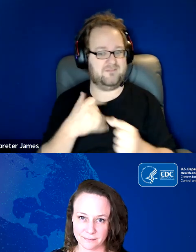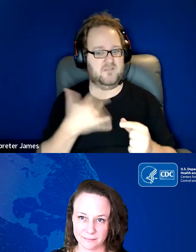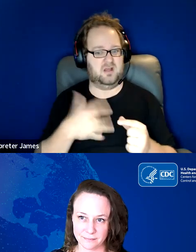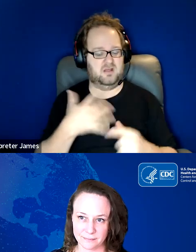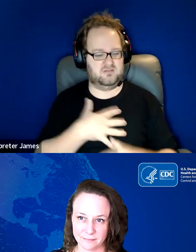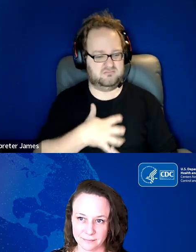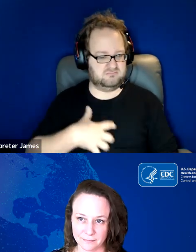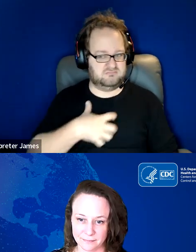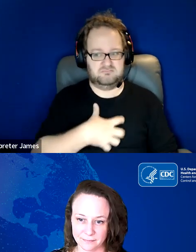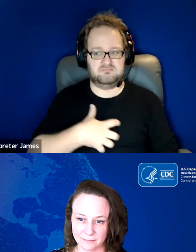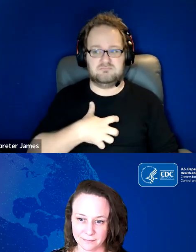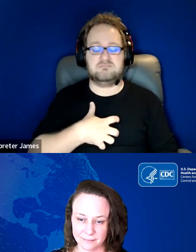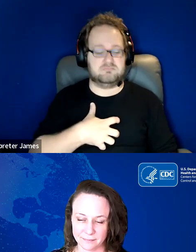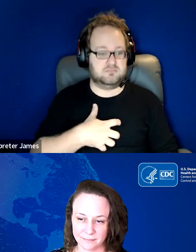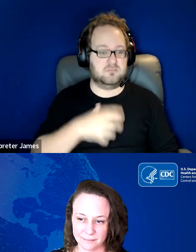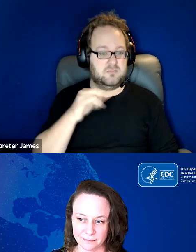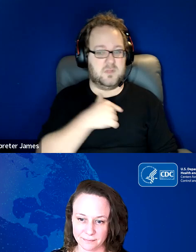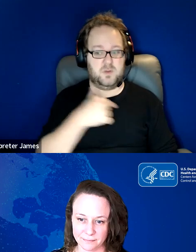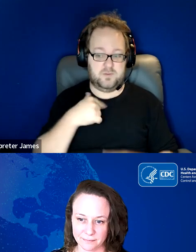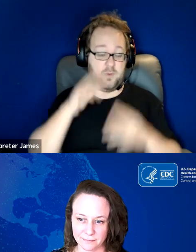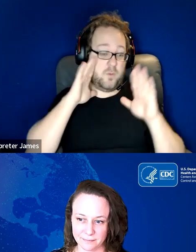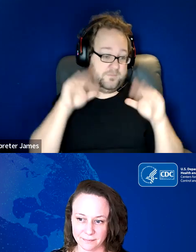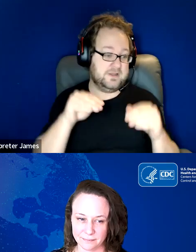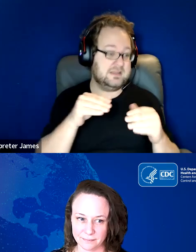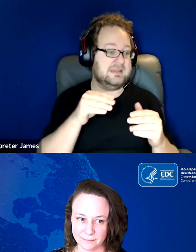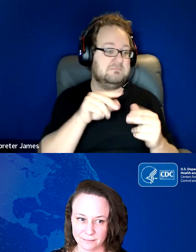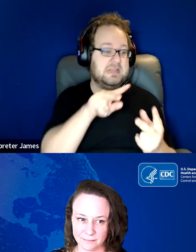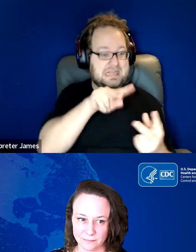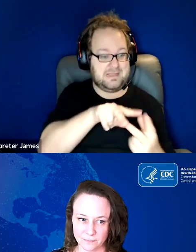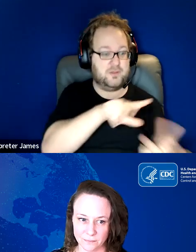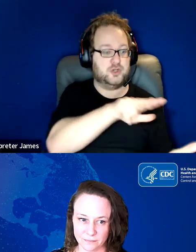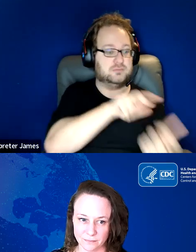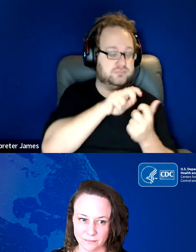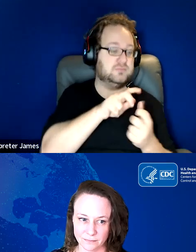Because we've all been hopefully either vaccinated or had disease before, we already